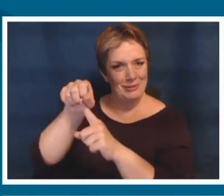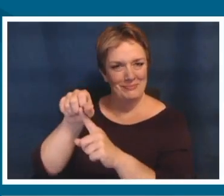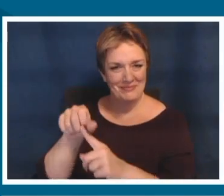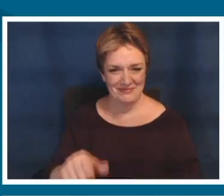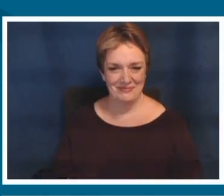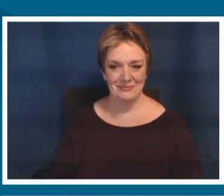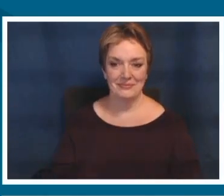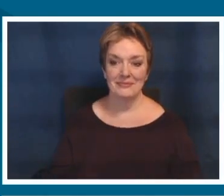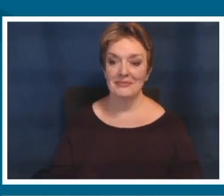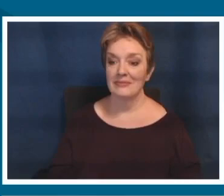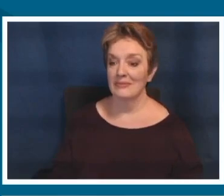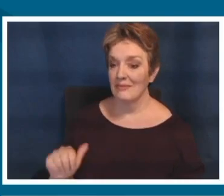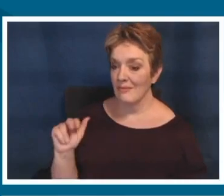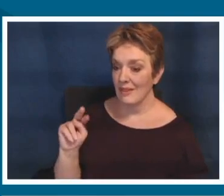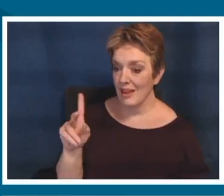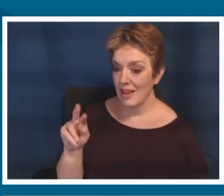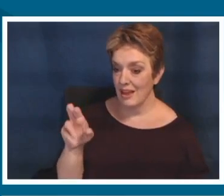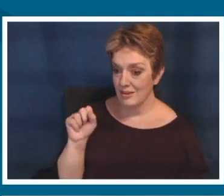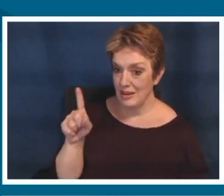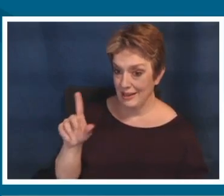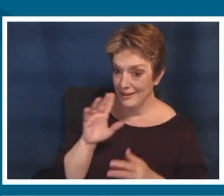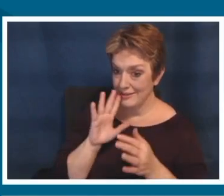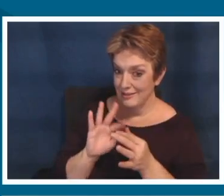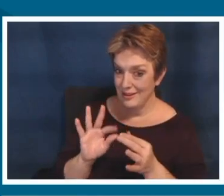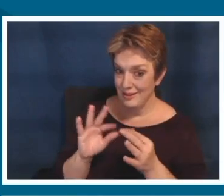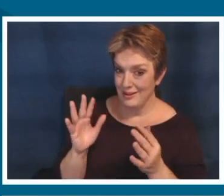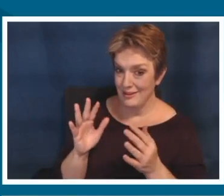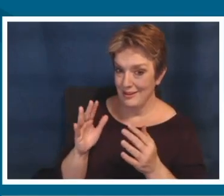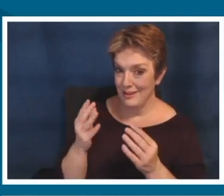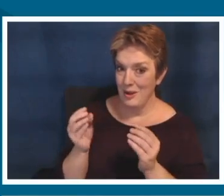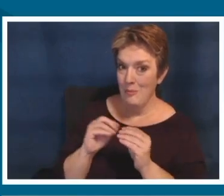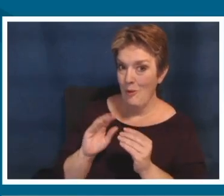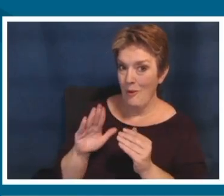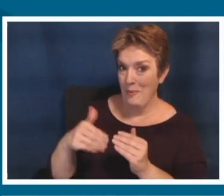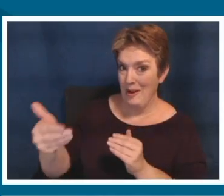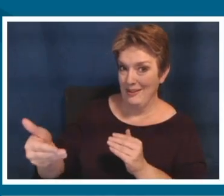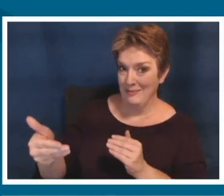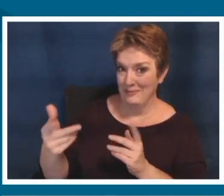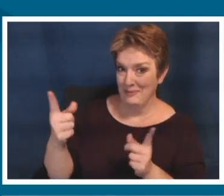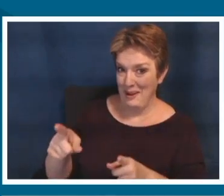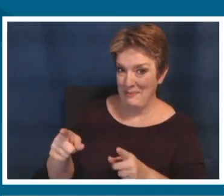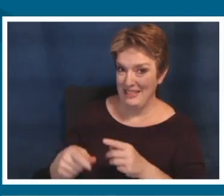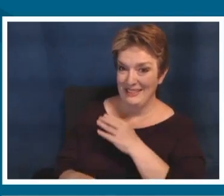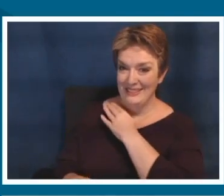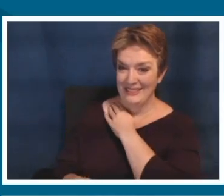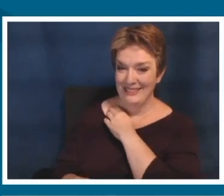little bit more about what happened after we got there we did this